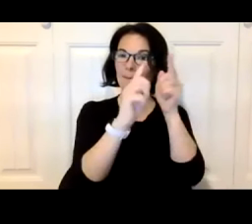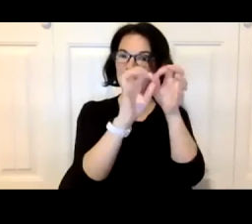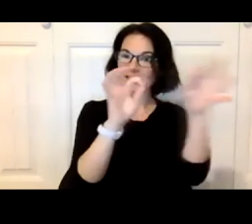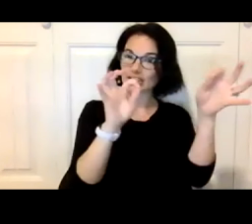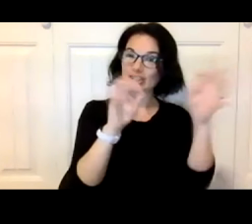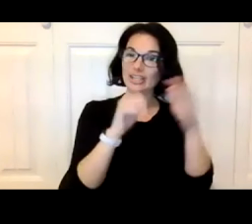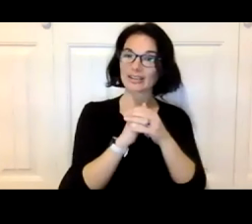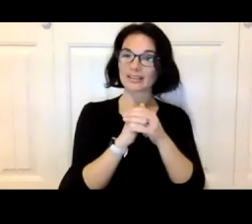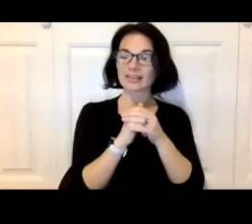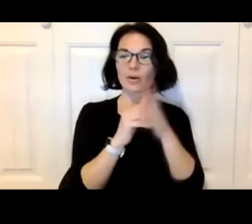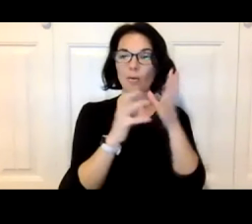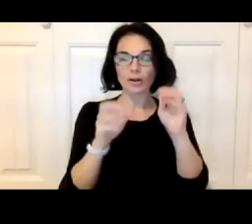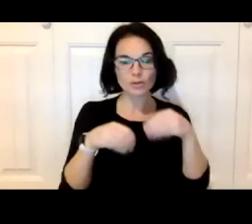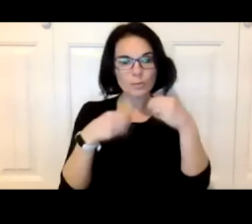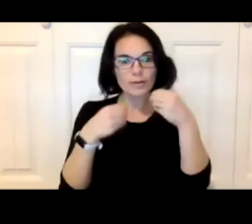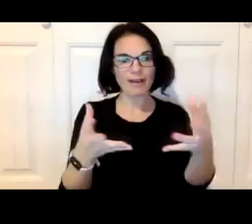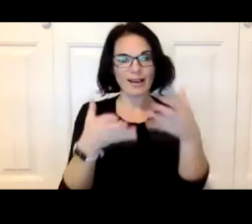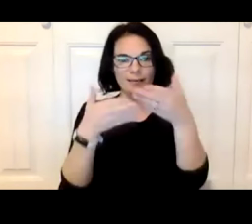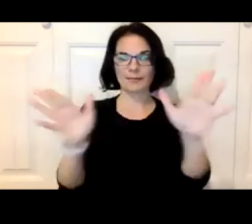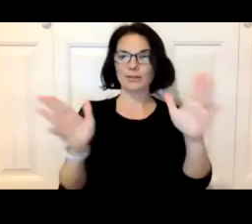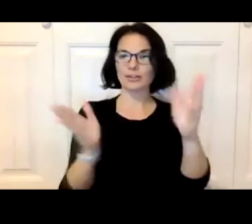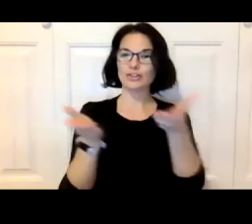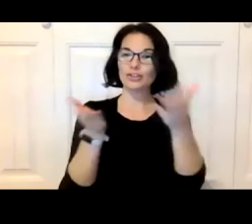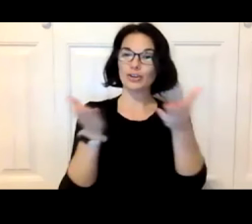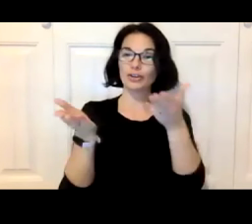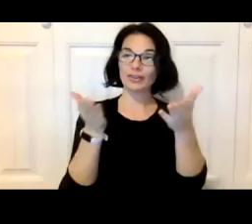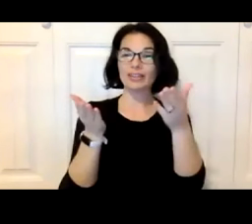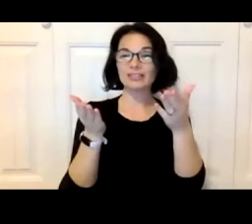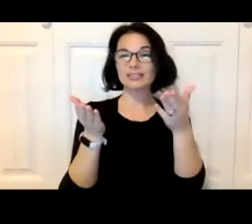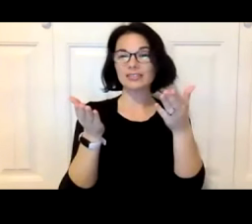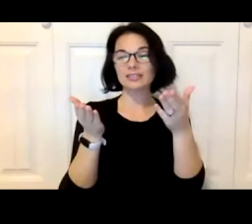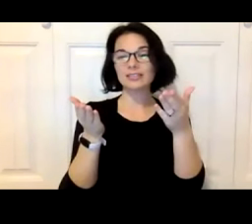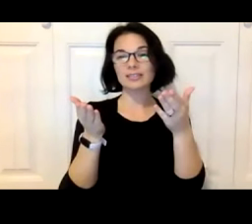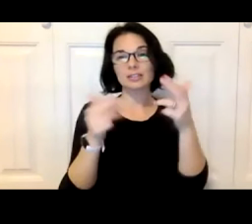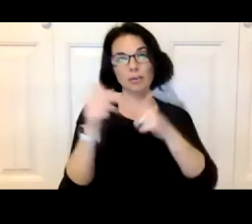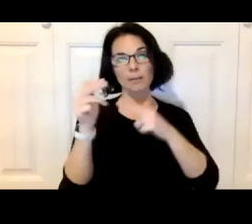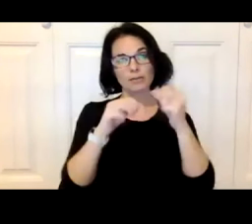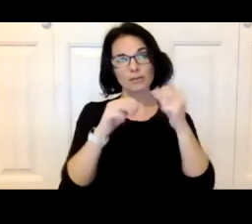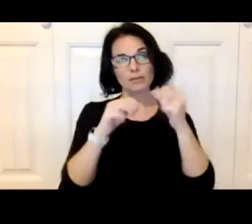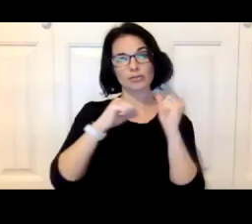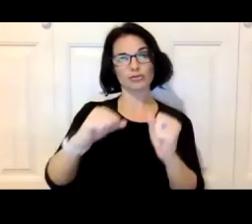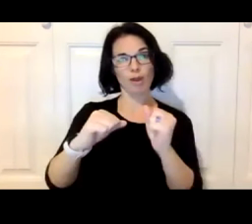provide public services that build strong and sustainable community